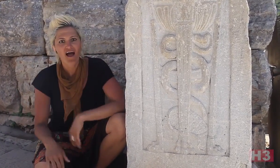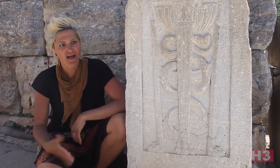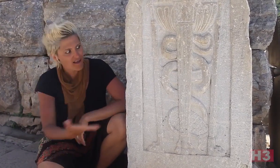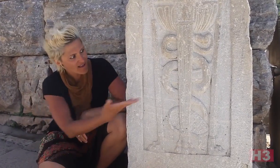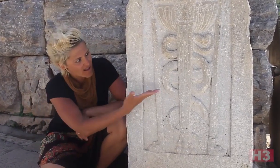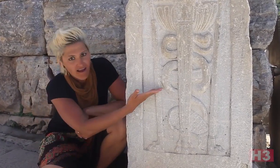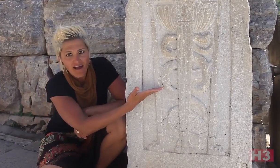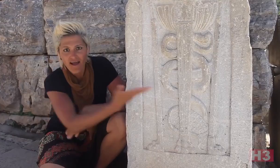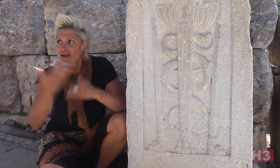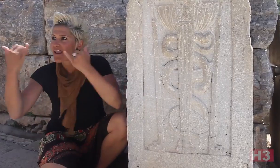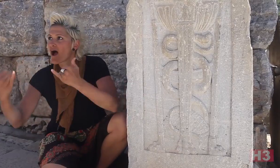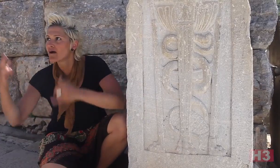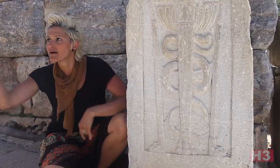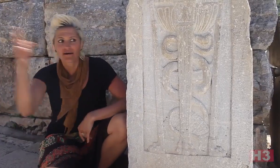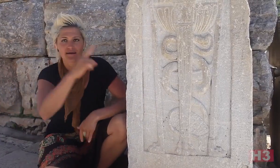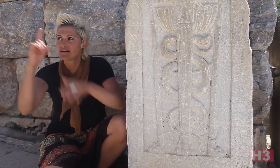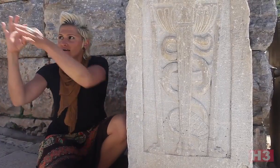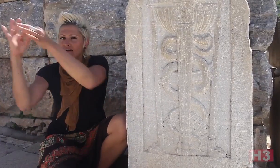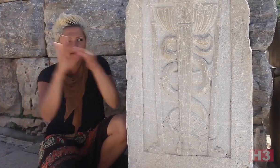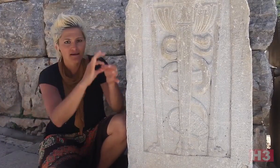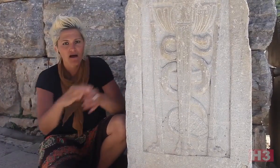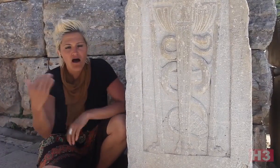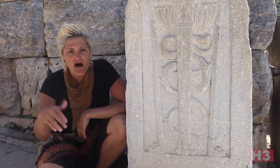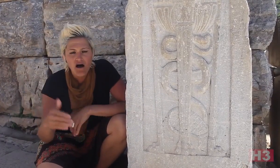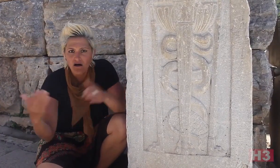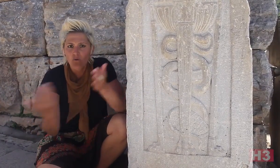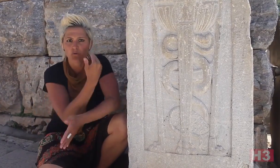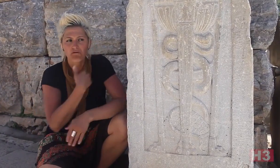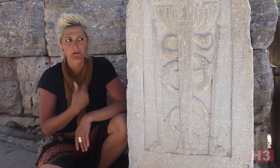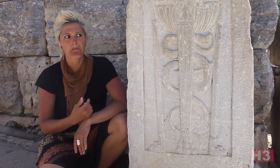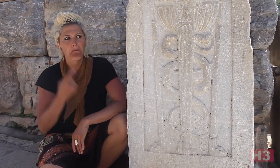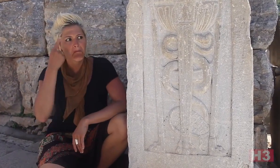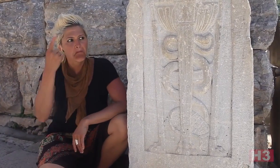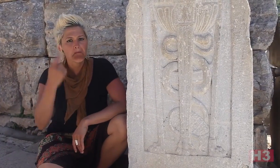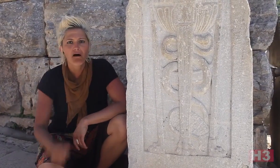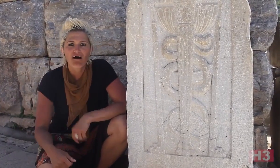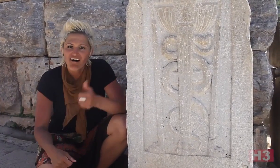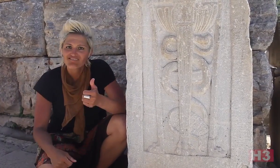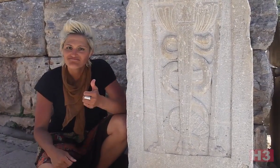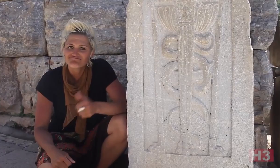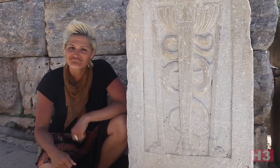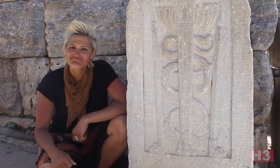The same symbol and reflections are still seen today. This is a new thought for me.